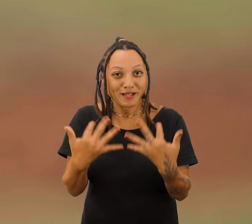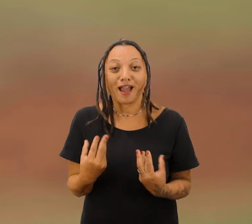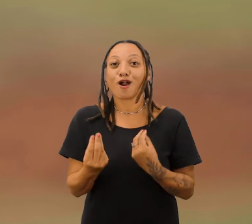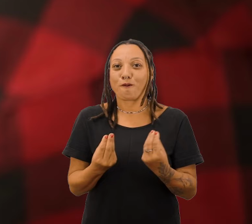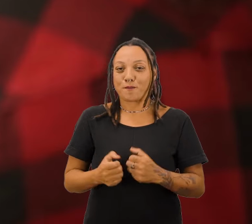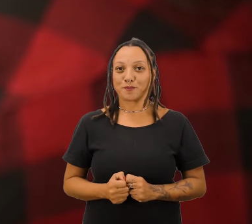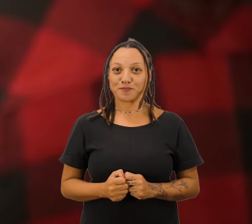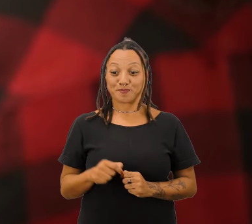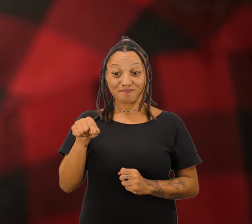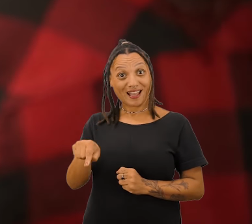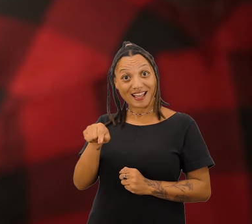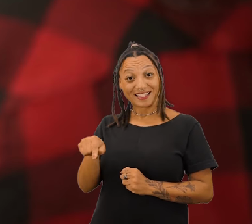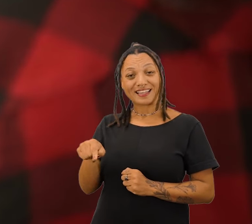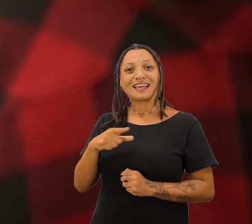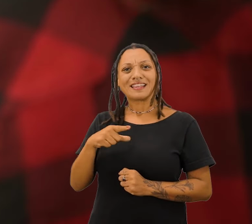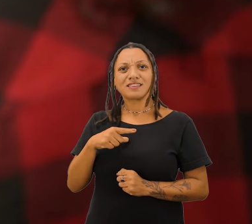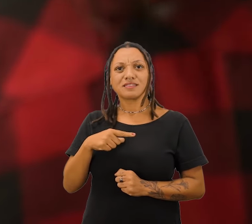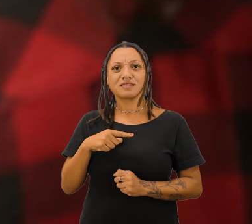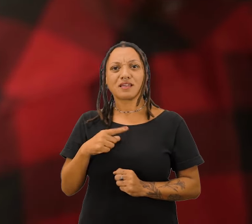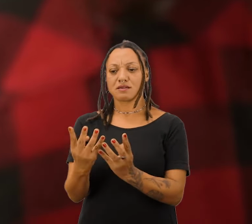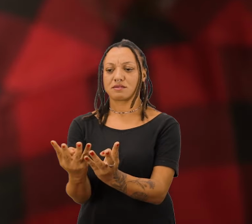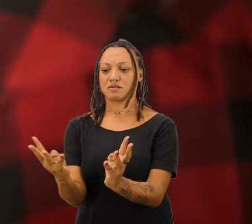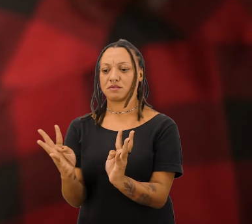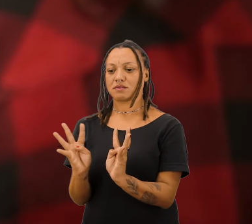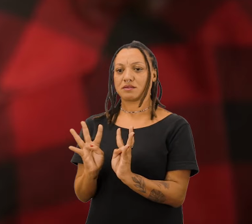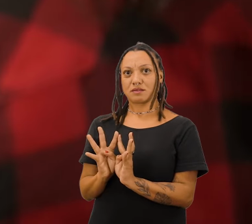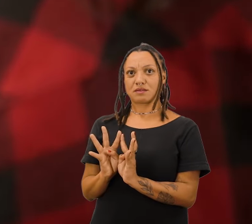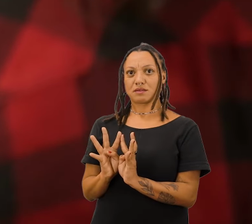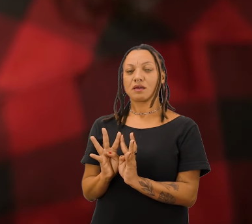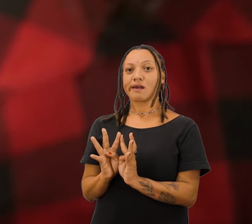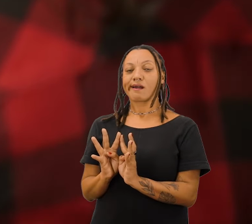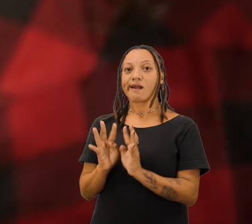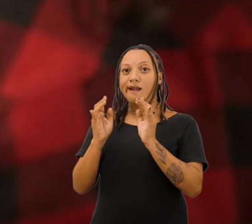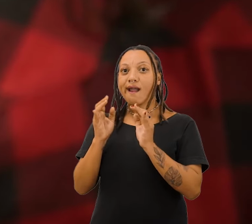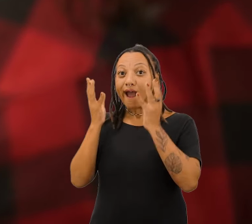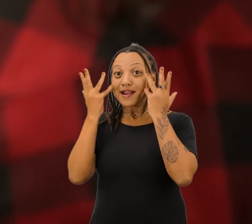Check out how it works: in intensive care, we have a paddock area